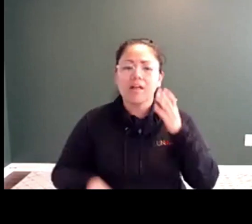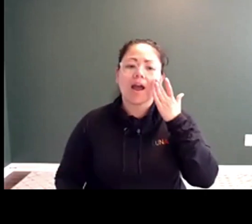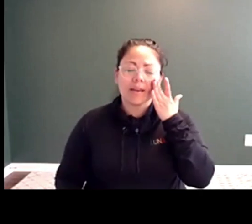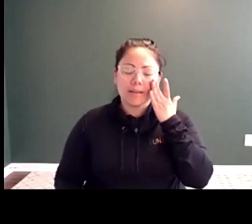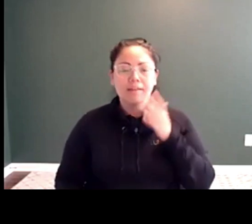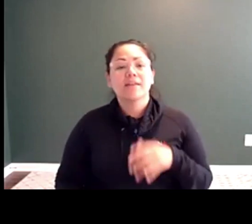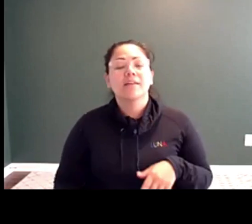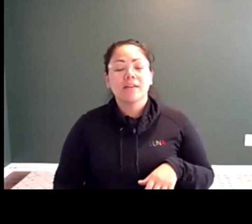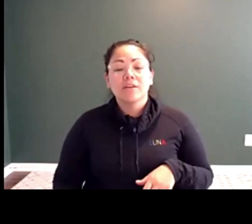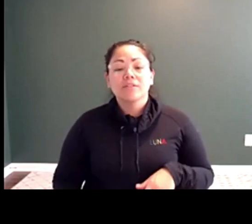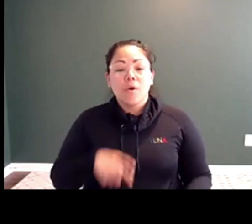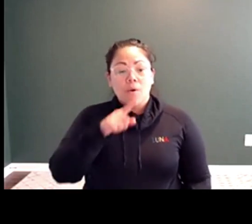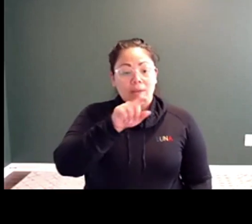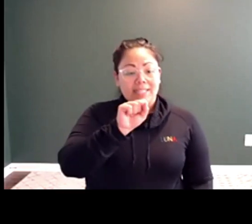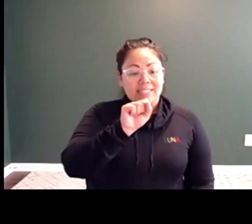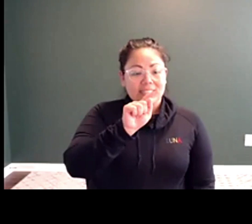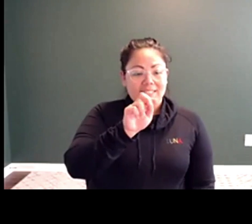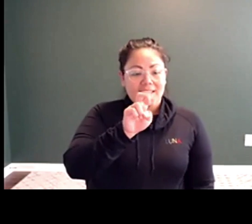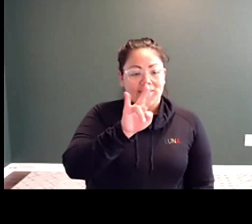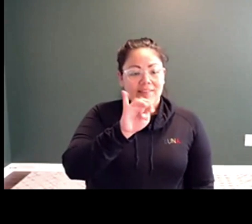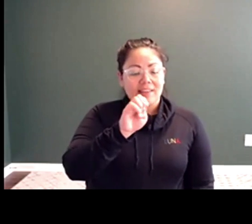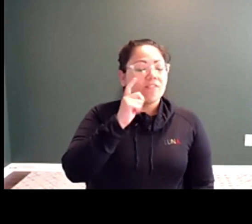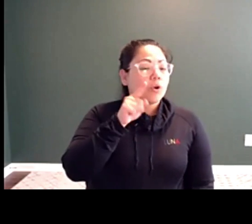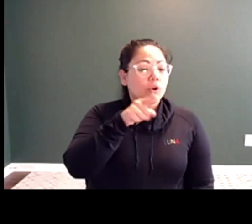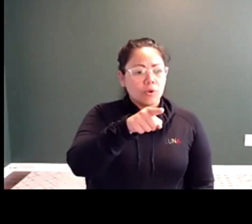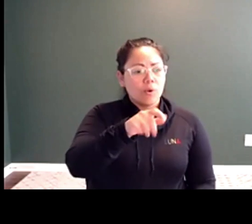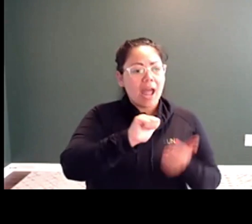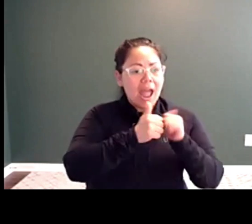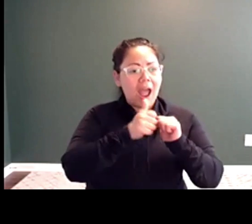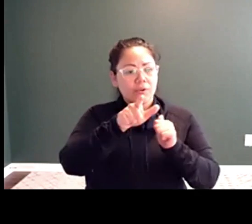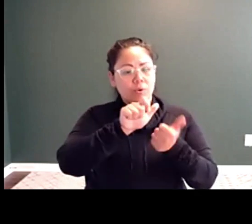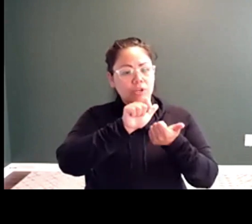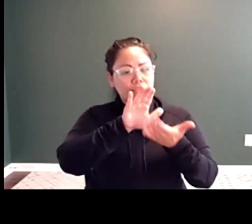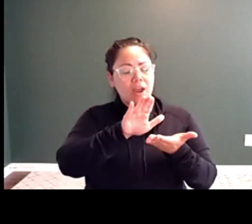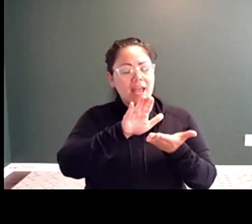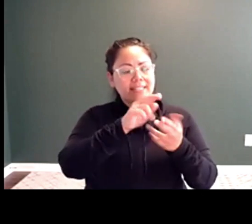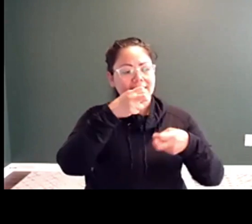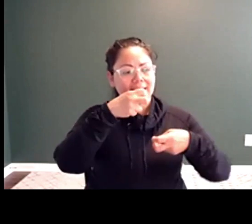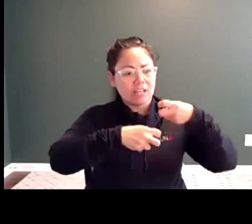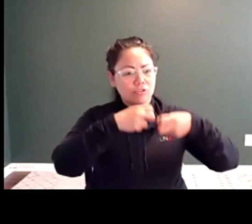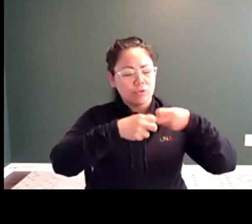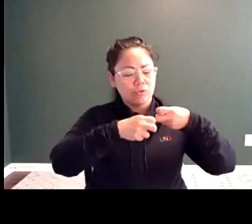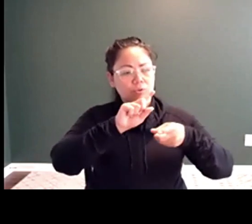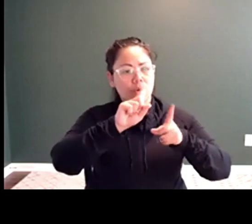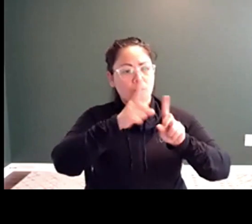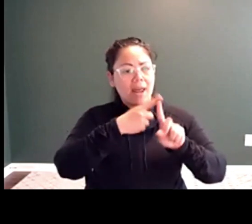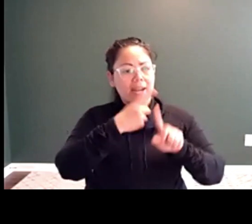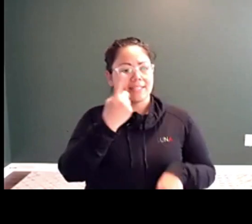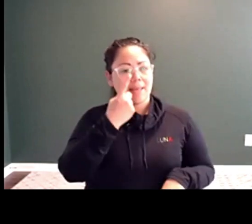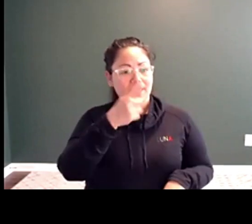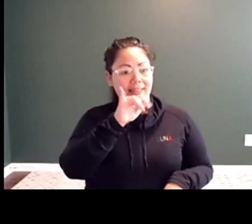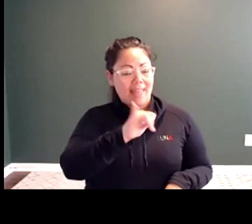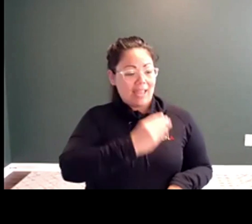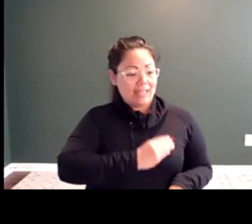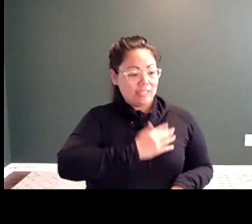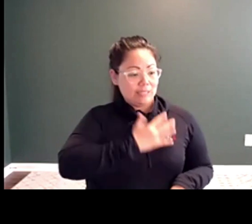So Stevie for you, how do you address issues when something that inspires one person,